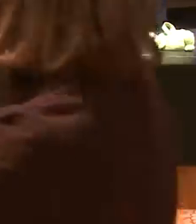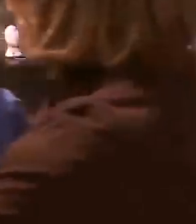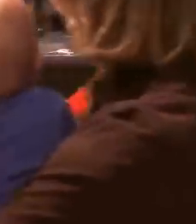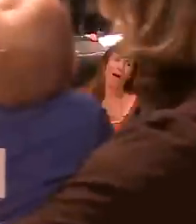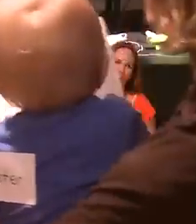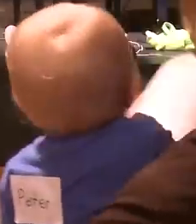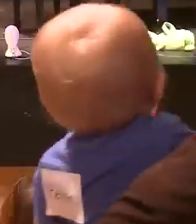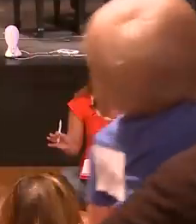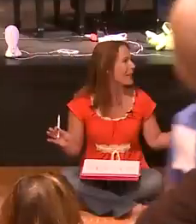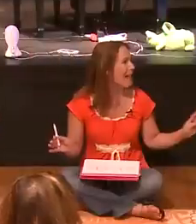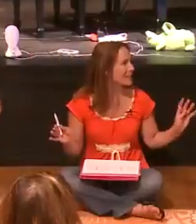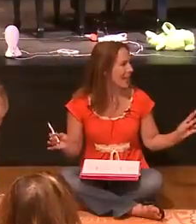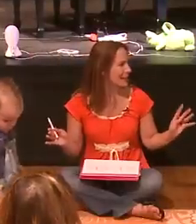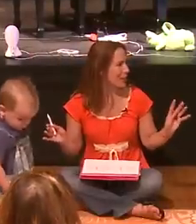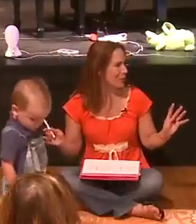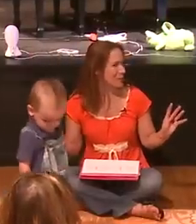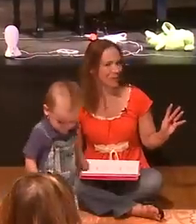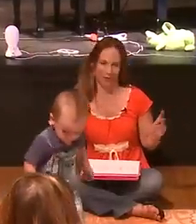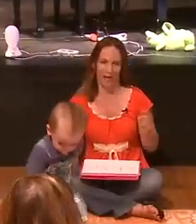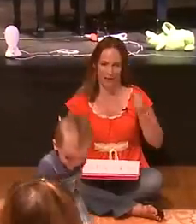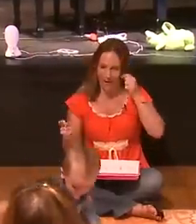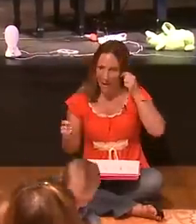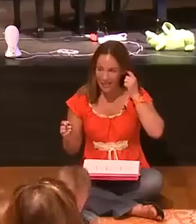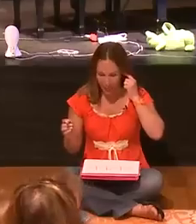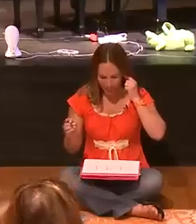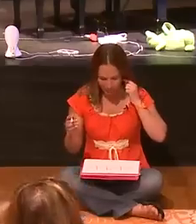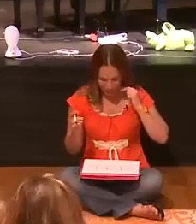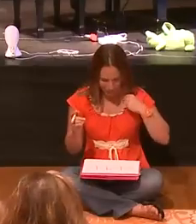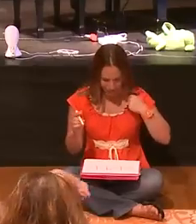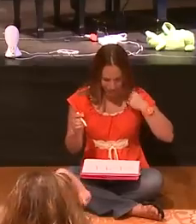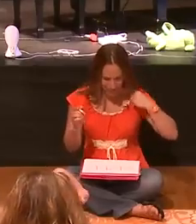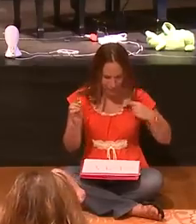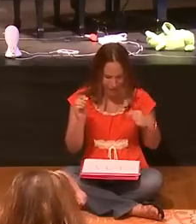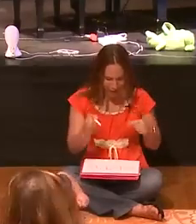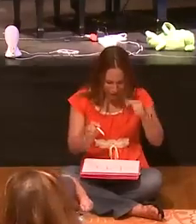I know I apologize. Maybe the last class I will just for fun and tape my fingers.